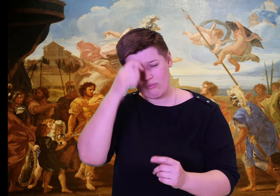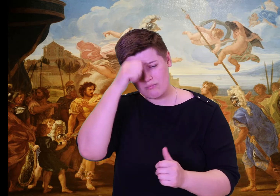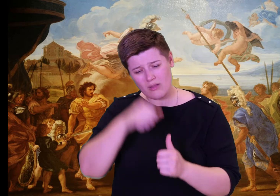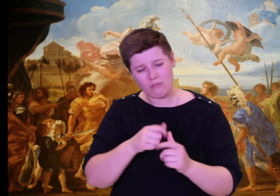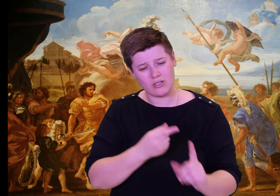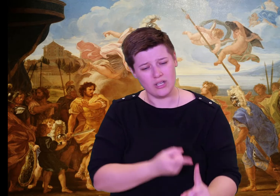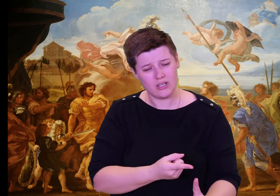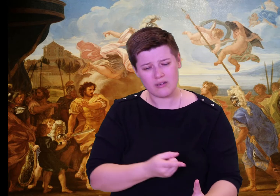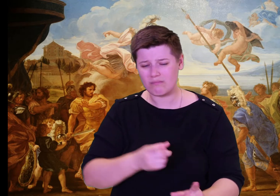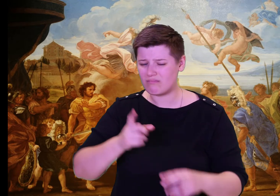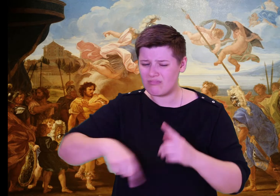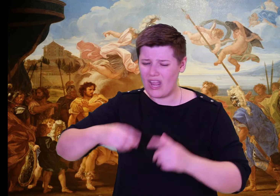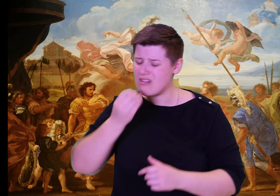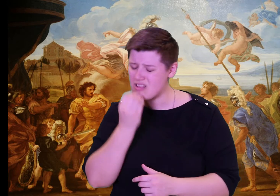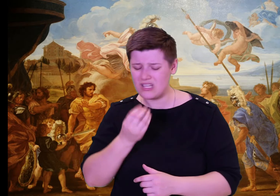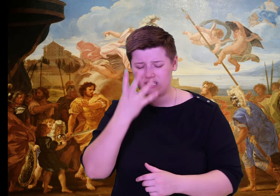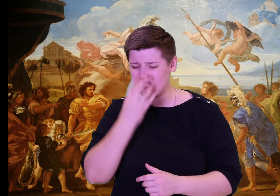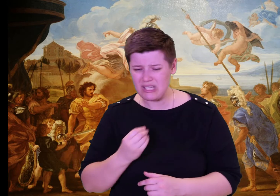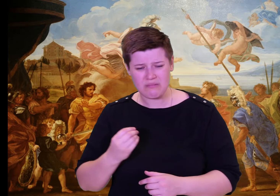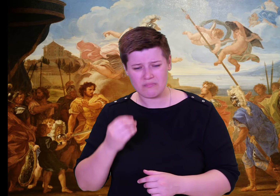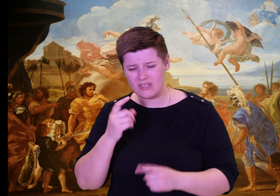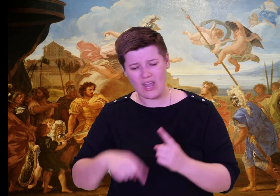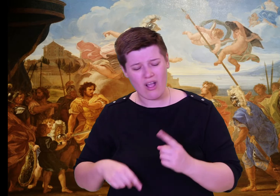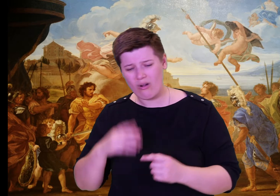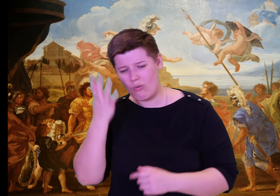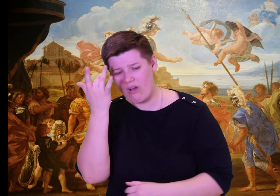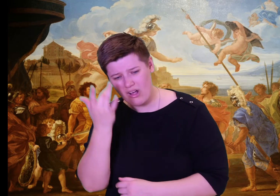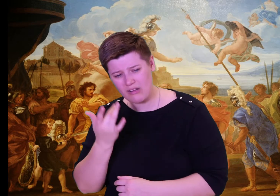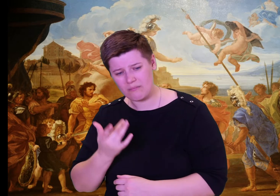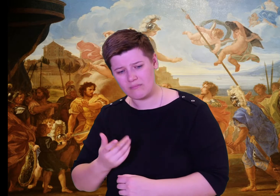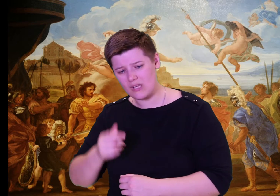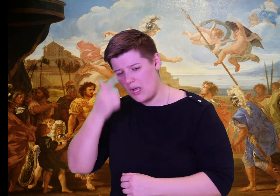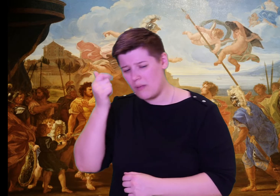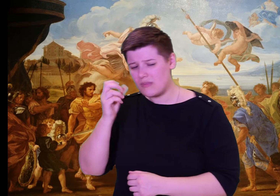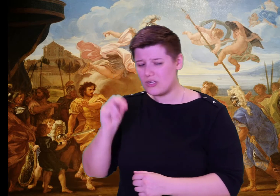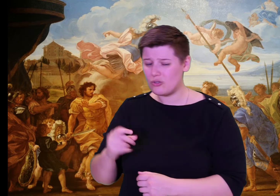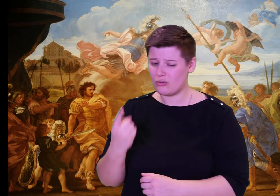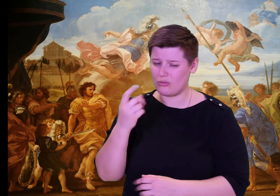bring comfort to my heart, but not for long;